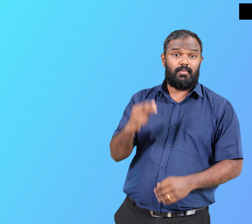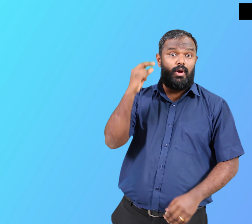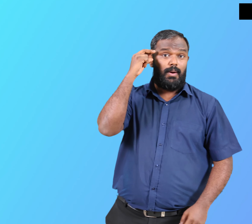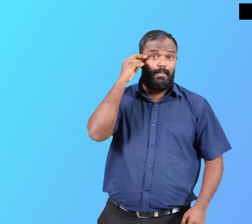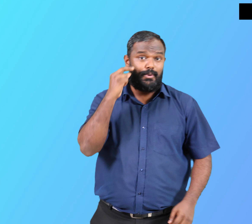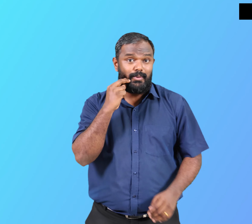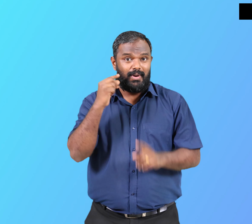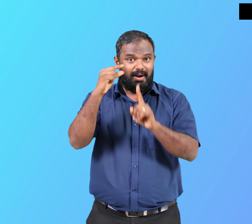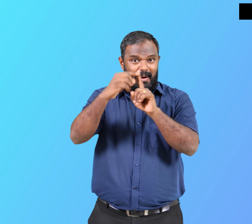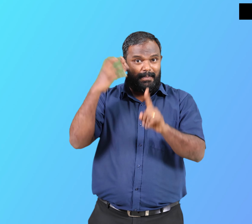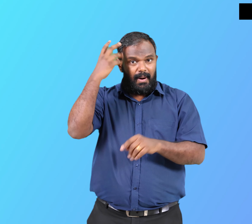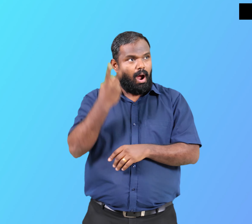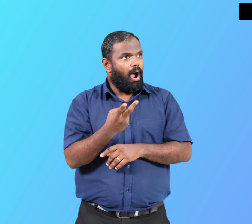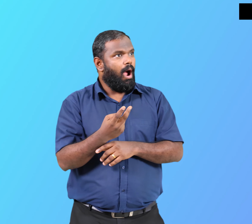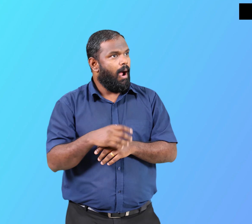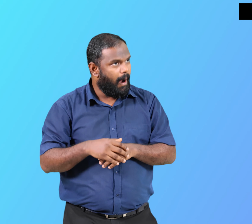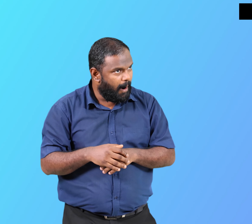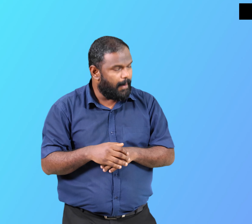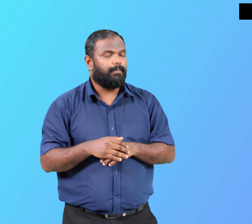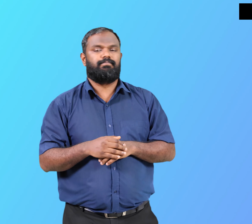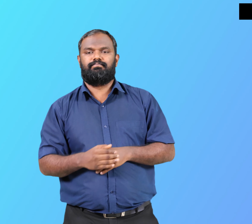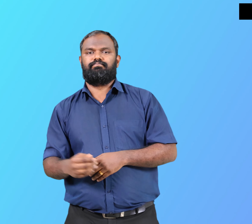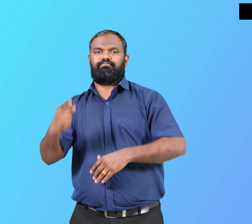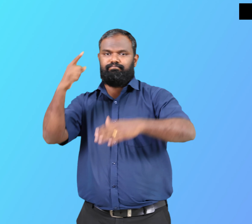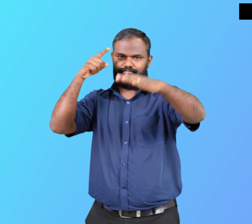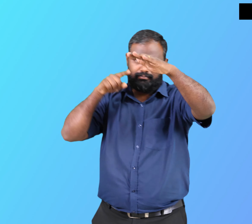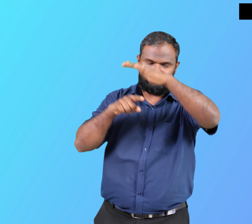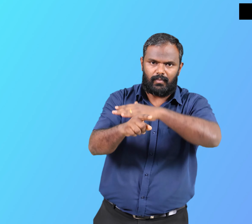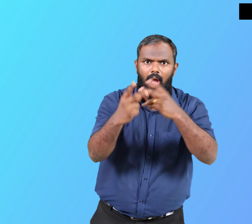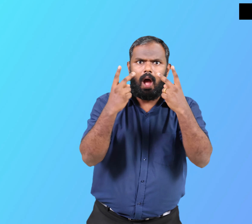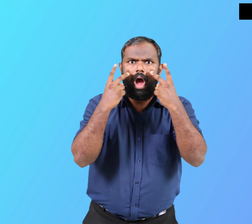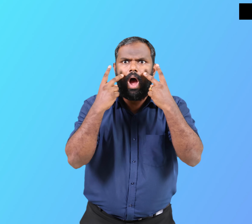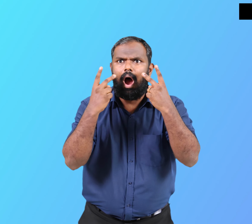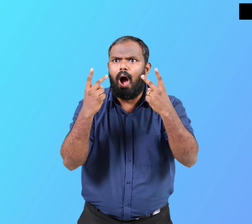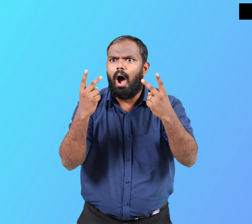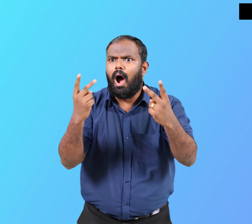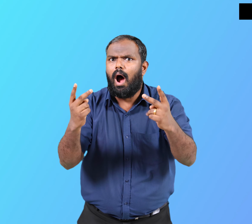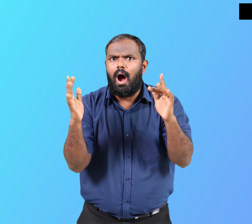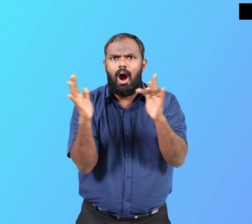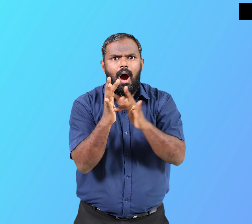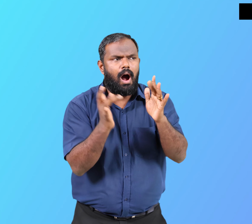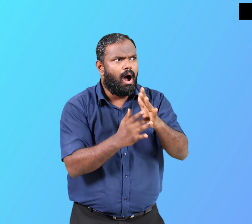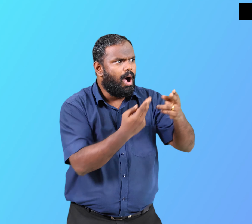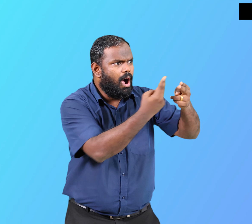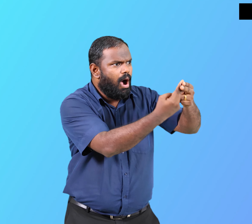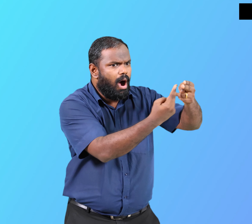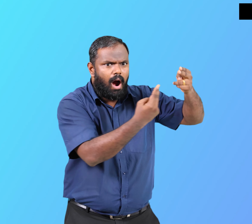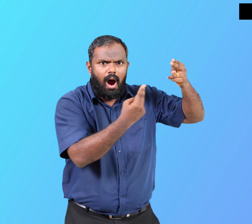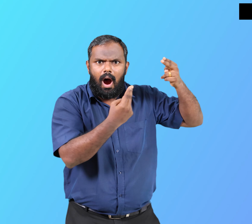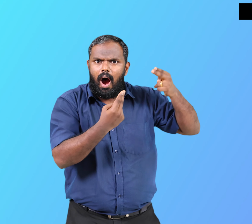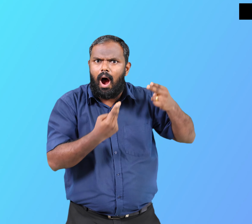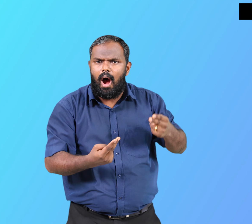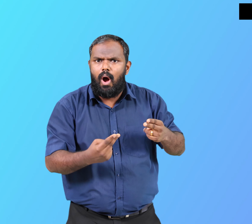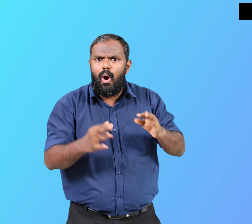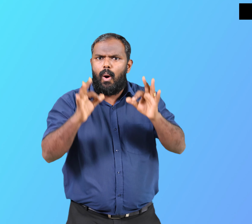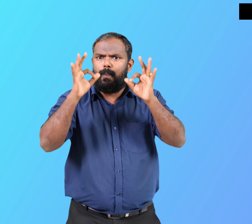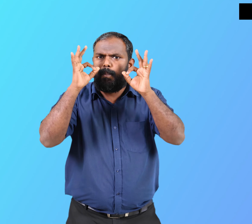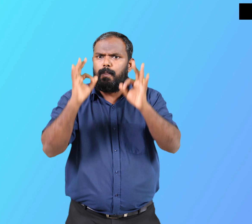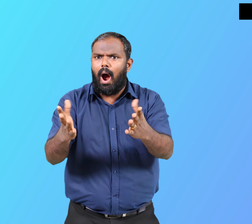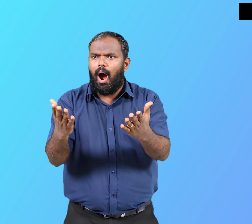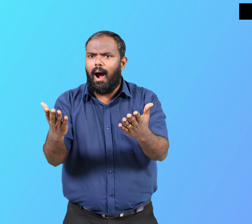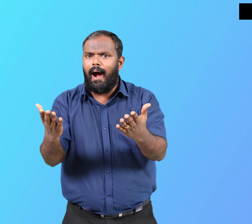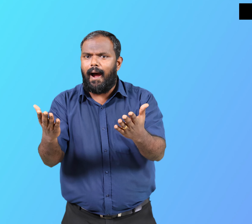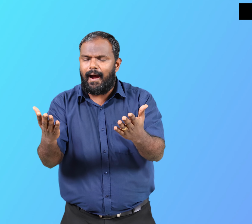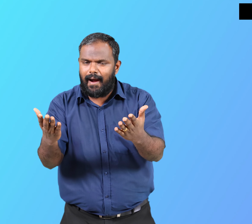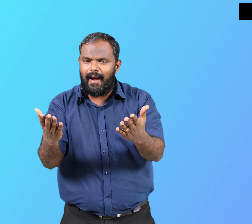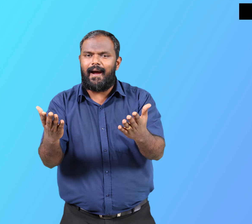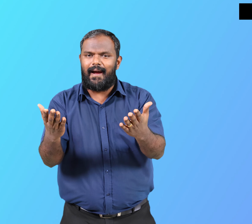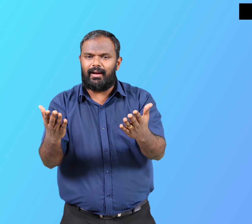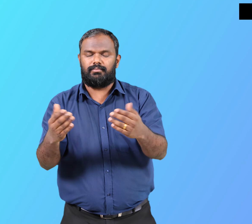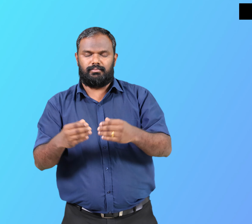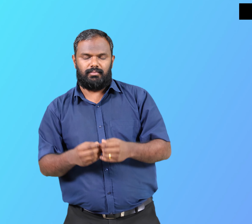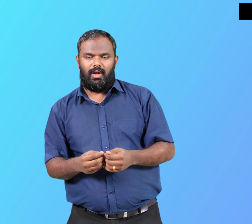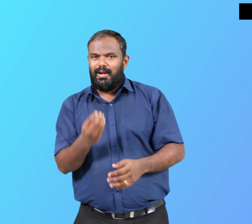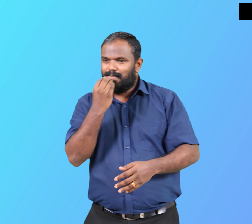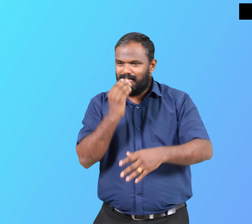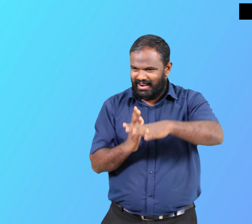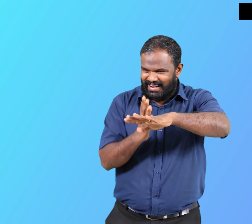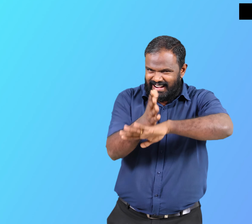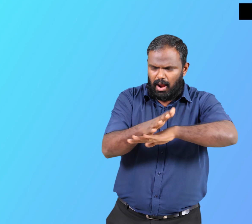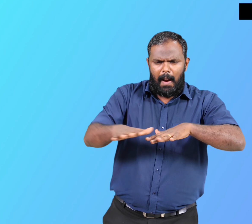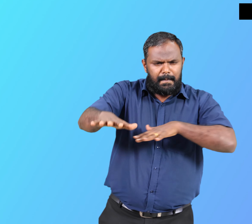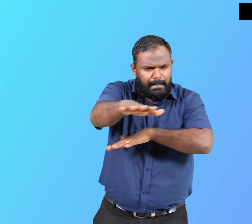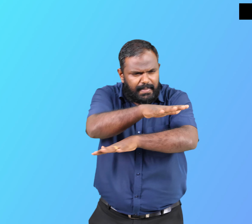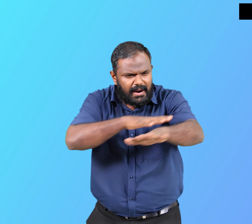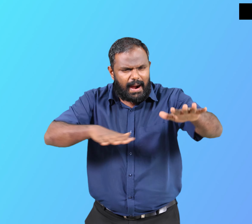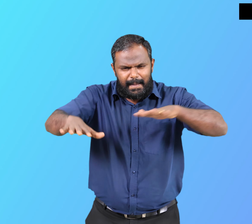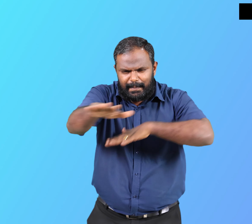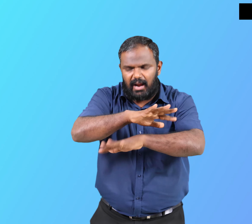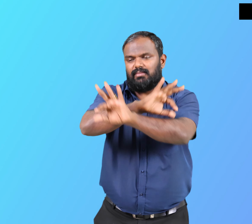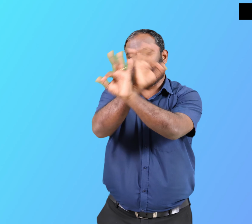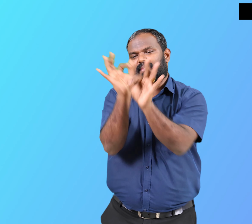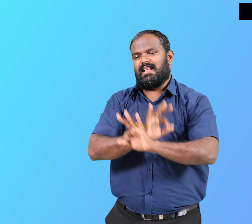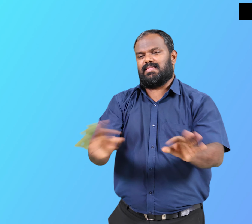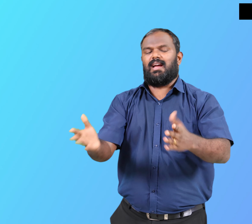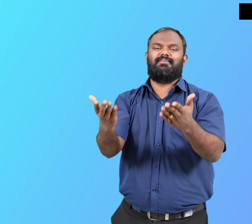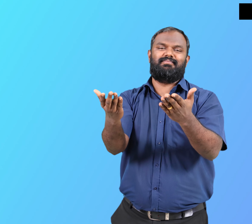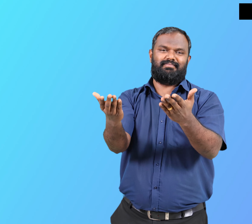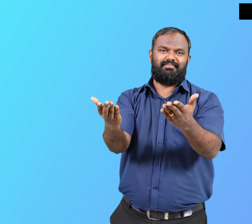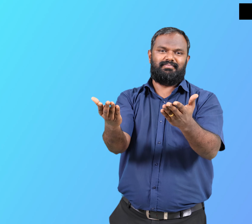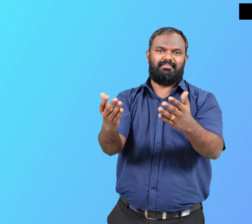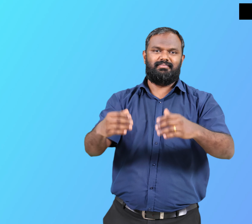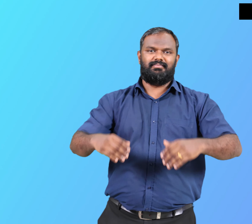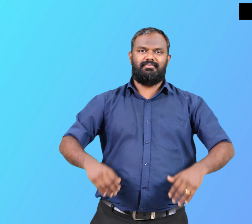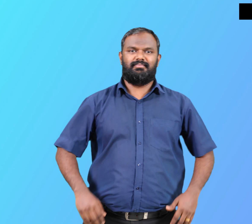So Peter and John left. Everything happened the way Jesus had said. So they prepared the Passover meal.